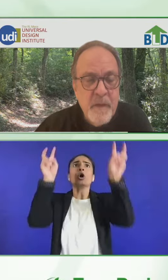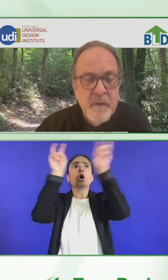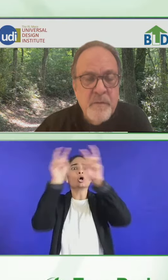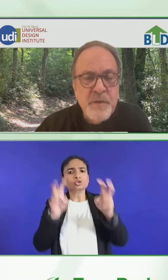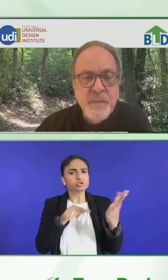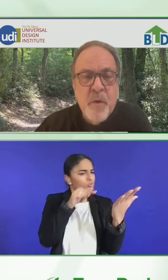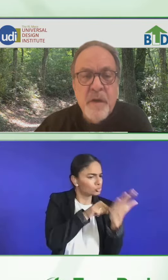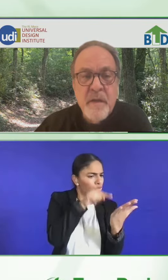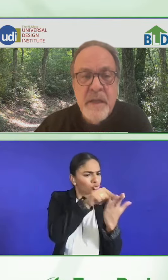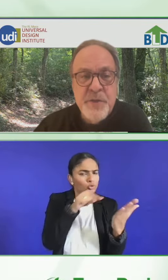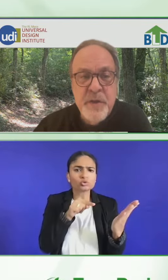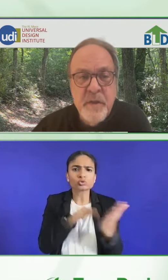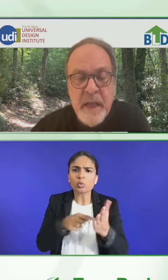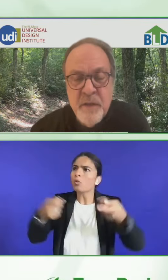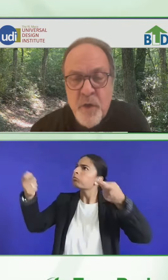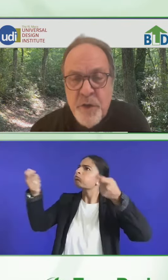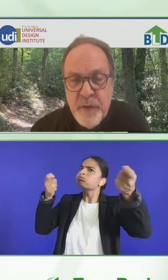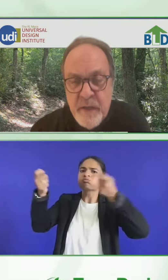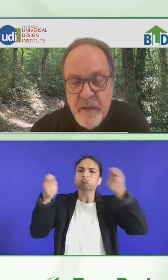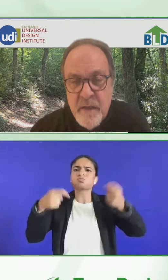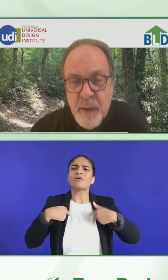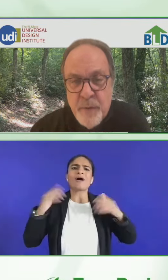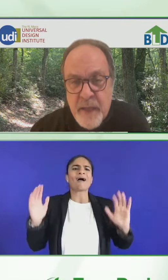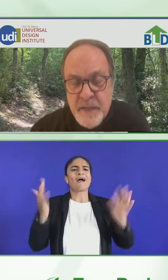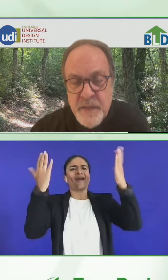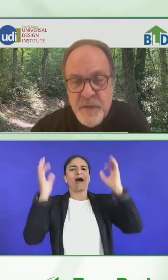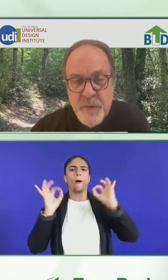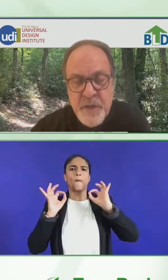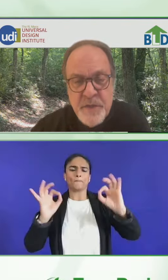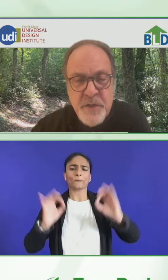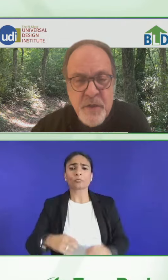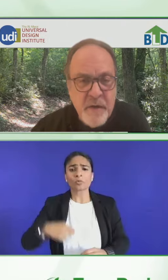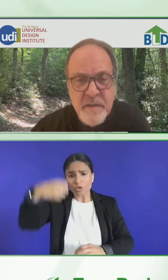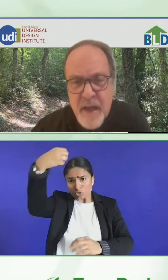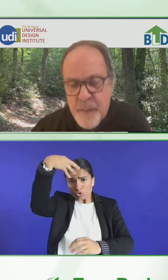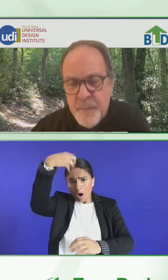Smart kitchen and laundry appliances which can start, stop,